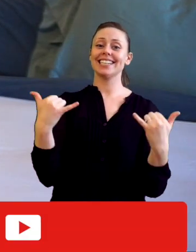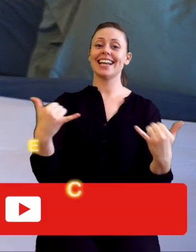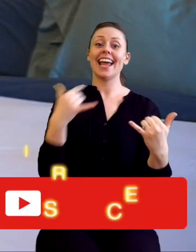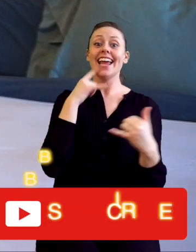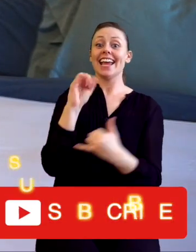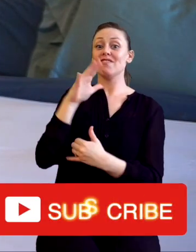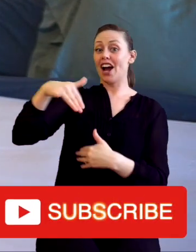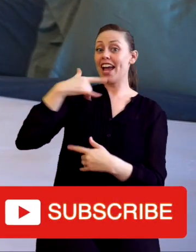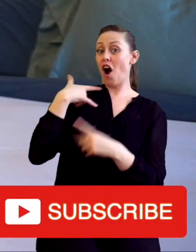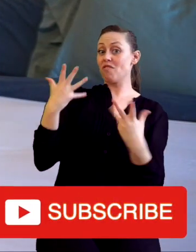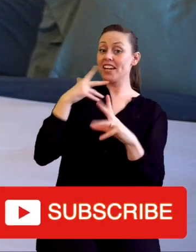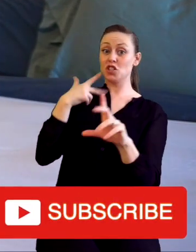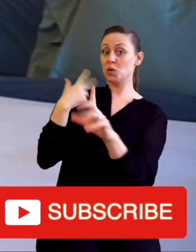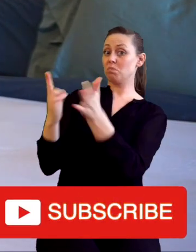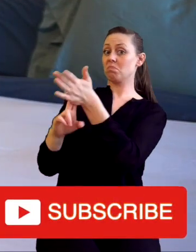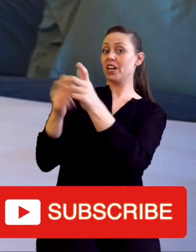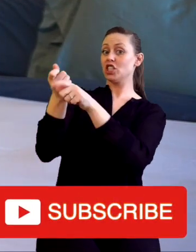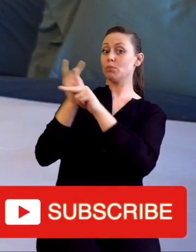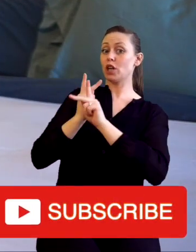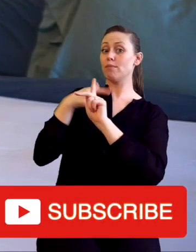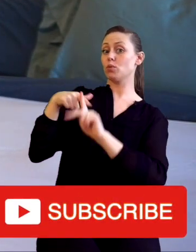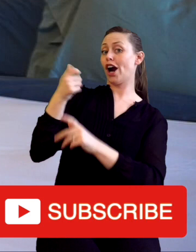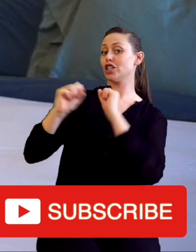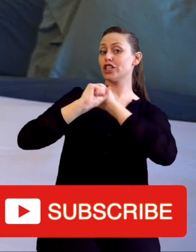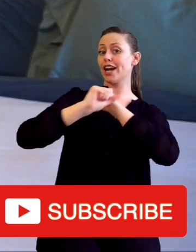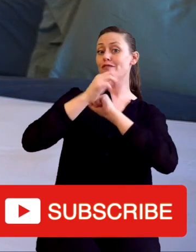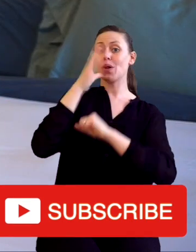subscribe to our Channel. If you are looking for a recommendation, please